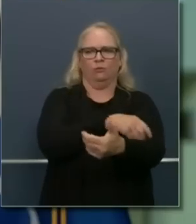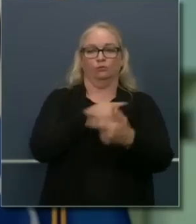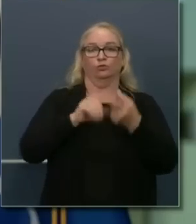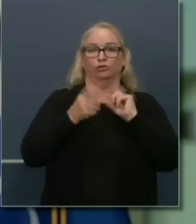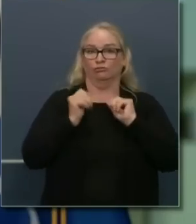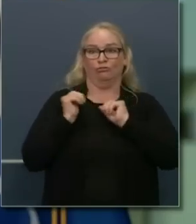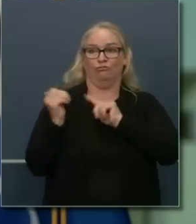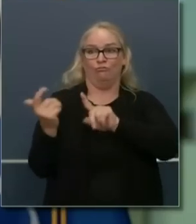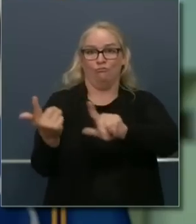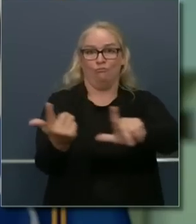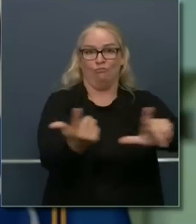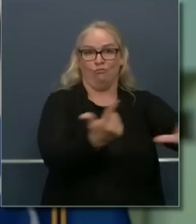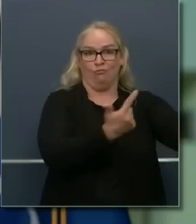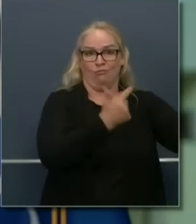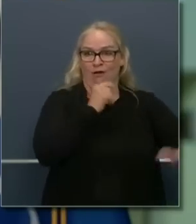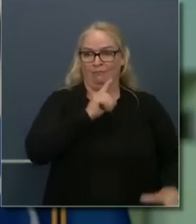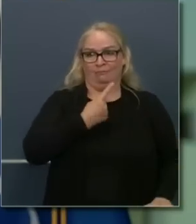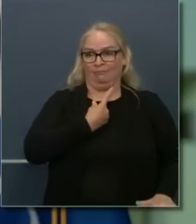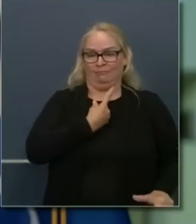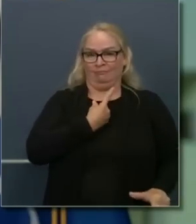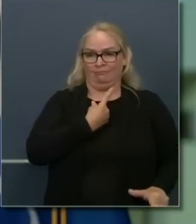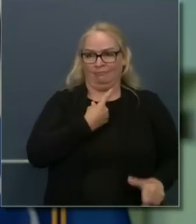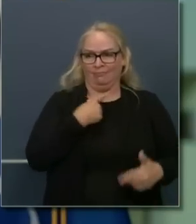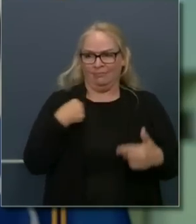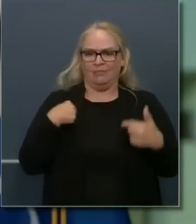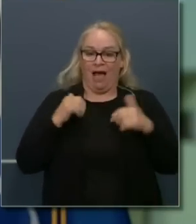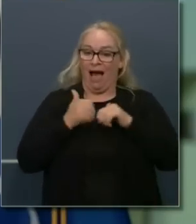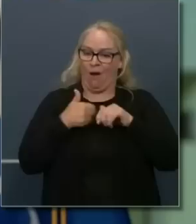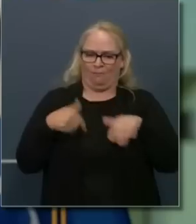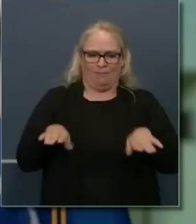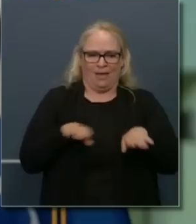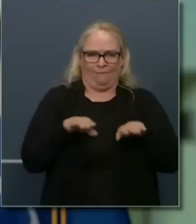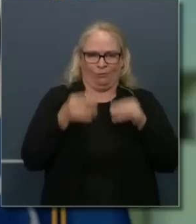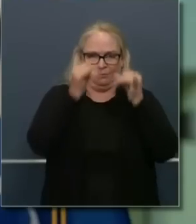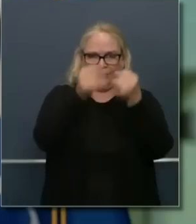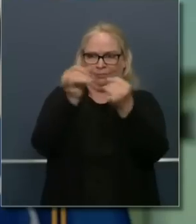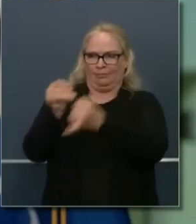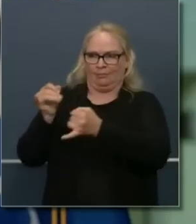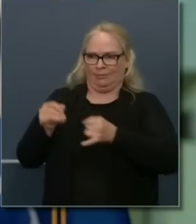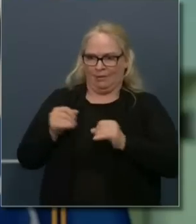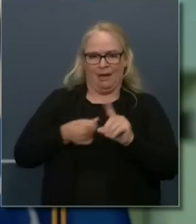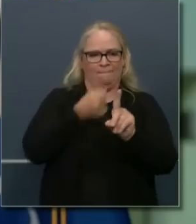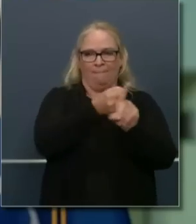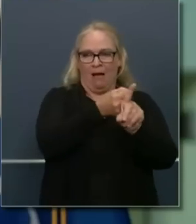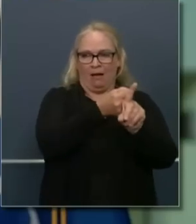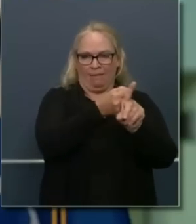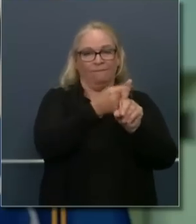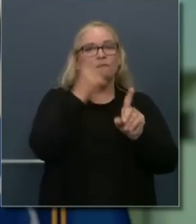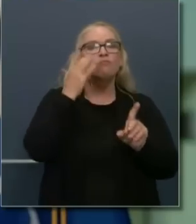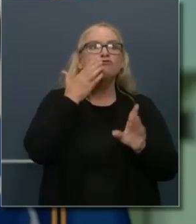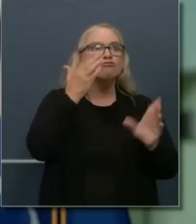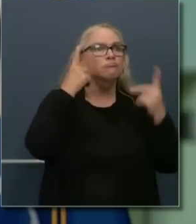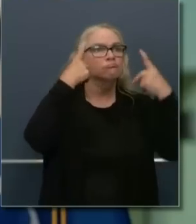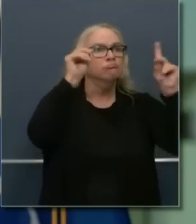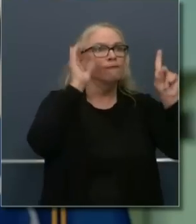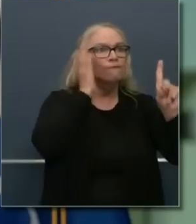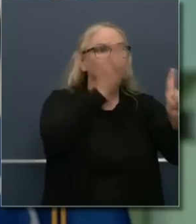MEANING WE HAVE AGENCY, WE CAN SHAPE THIS CONVERSATION AND WE CAN SHAPE THE FUTURE BY OUR